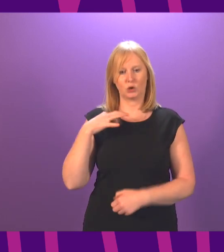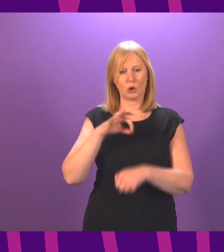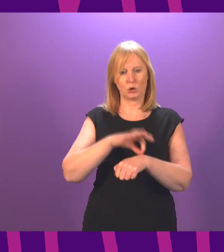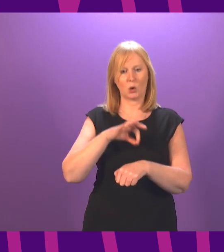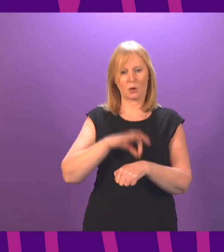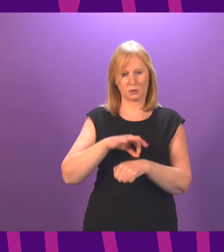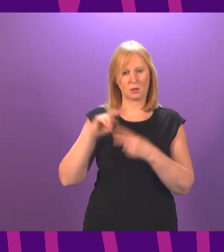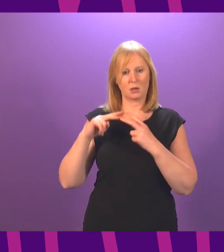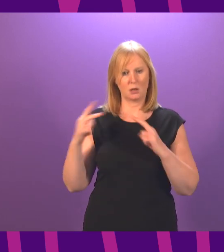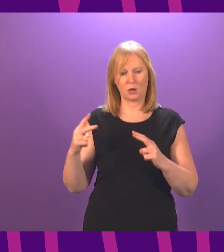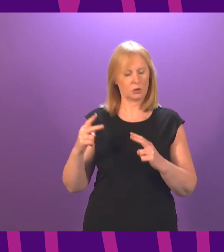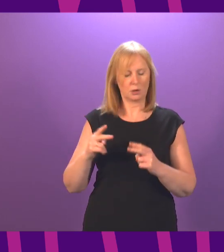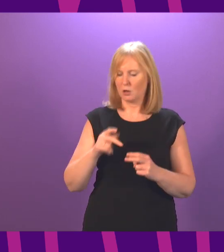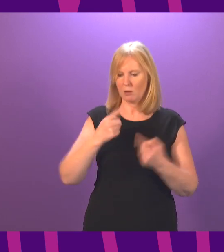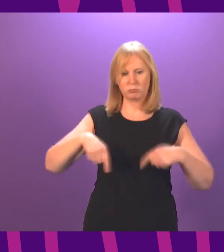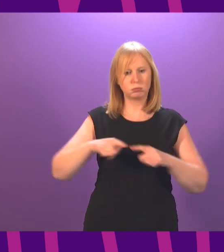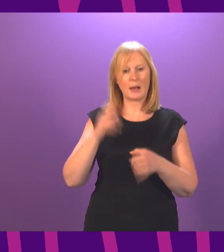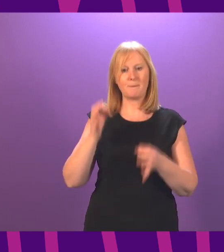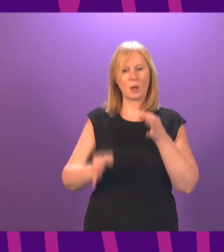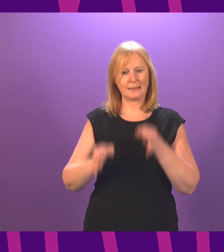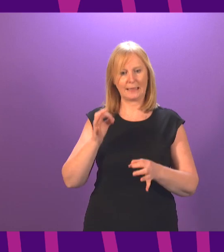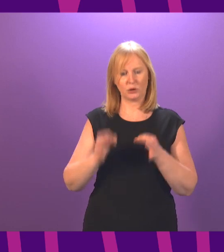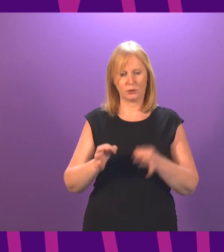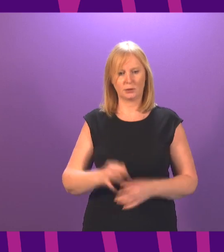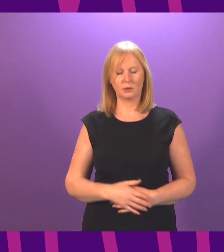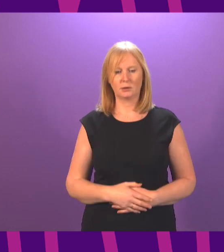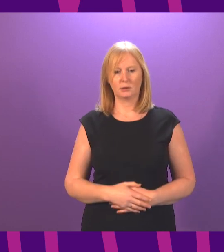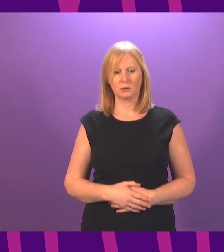and proper. It should never be for politicians to second-guess that.